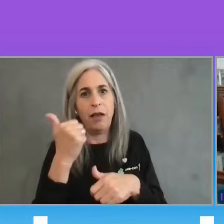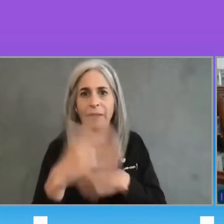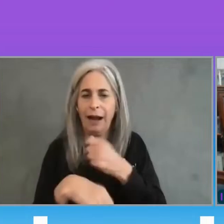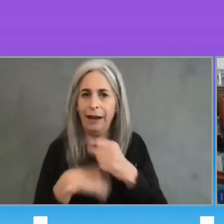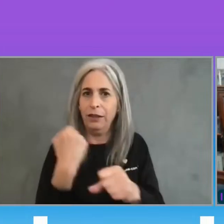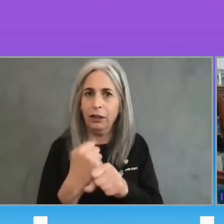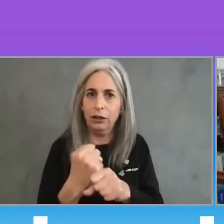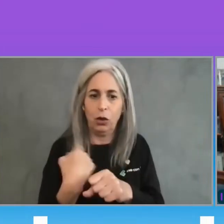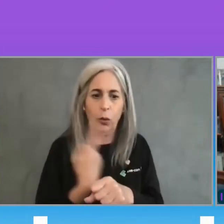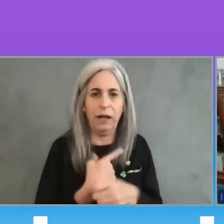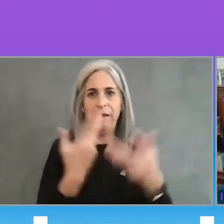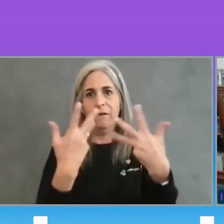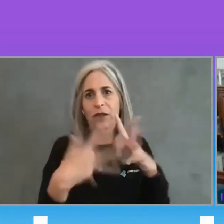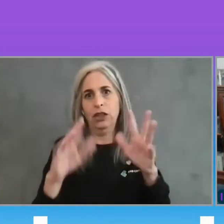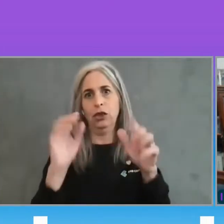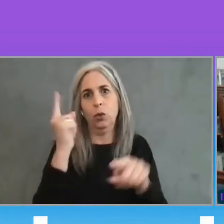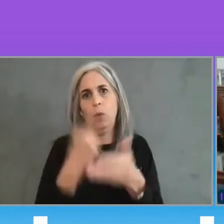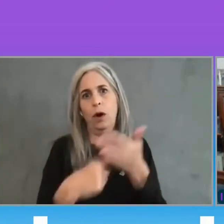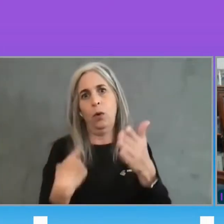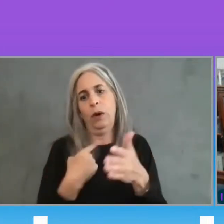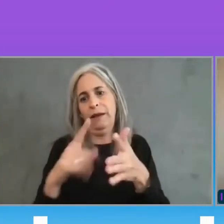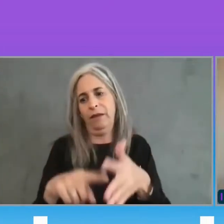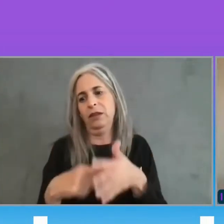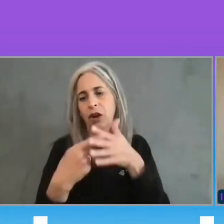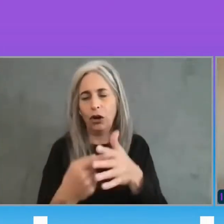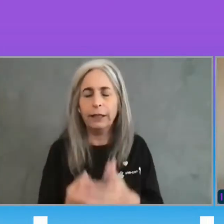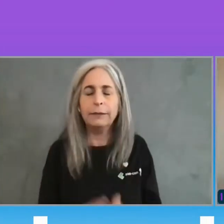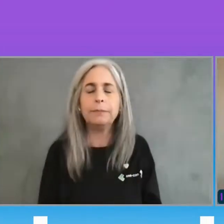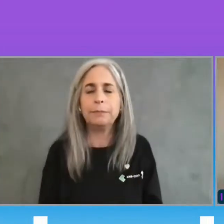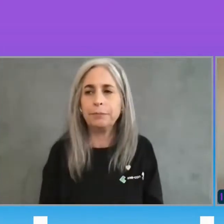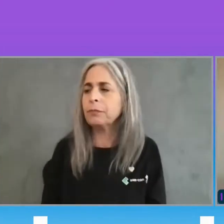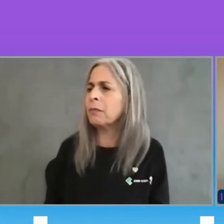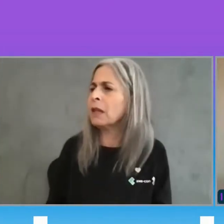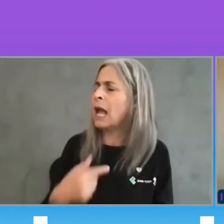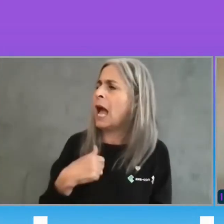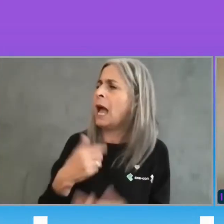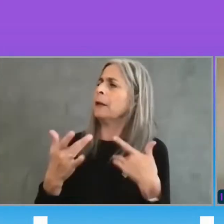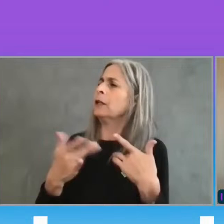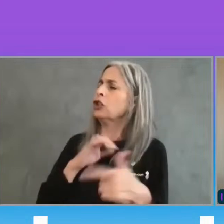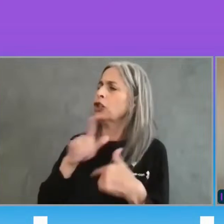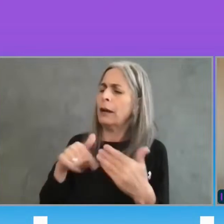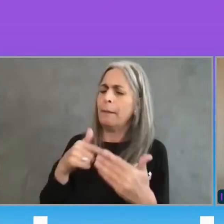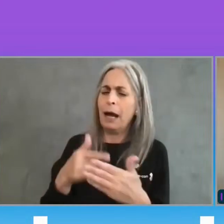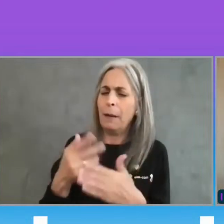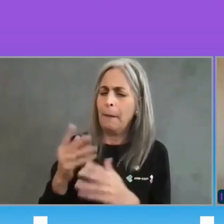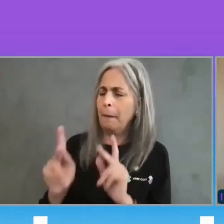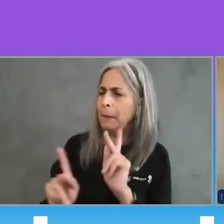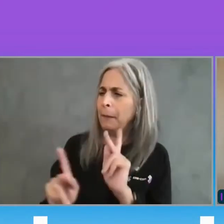five years, so that we can finish the work that we started. Well, what I get concerned